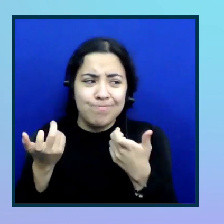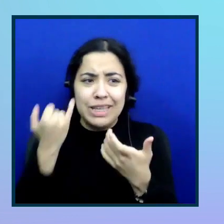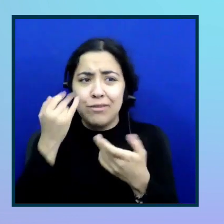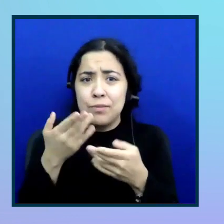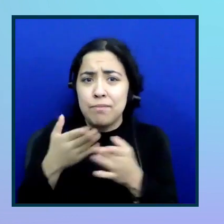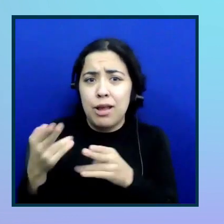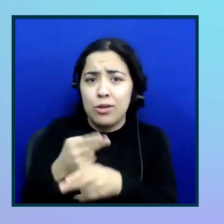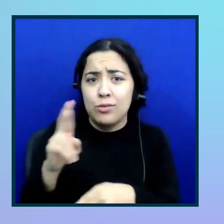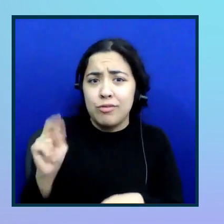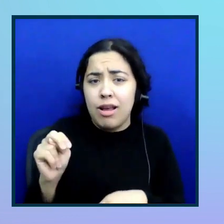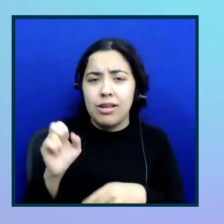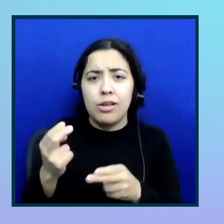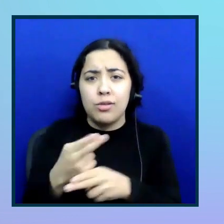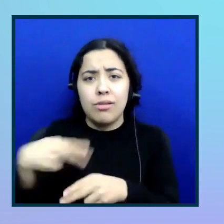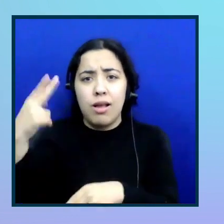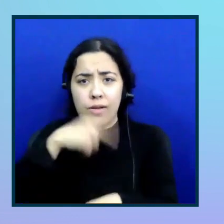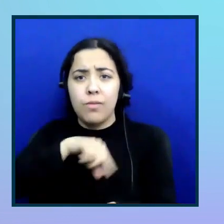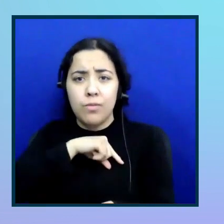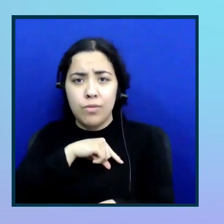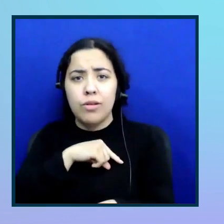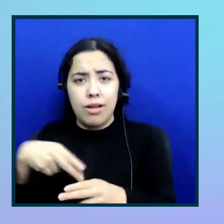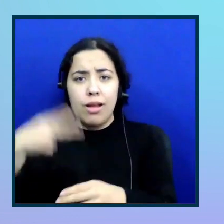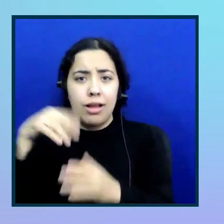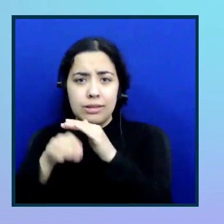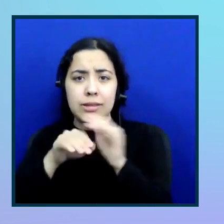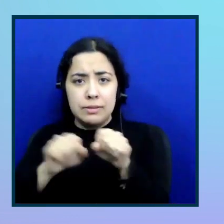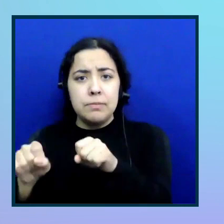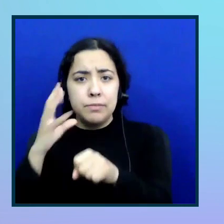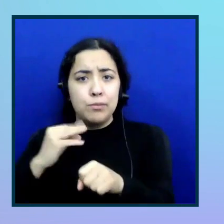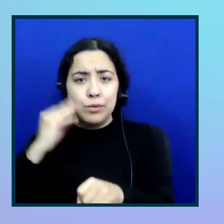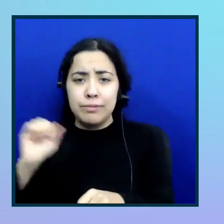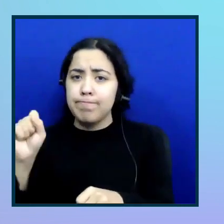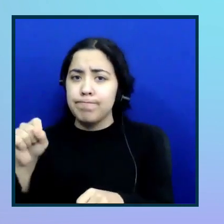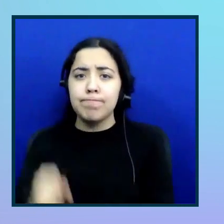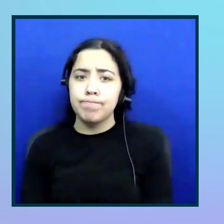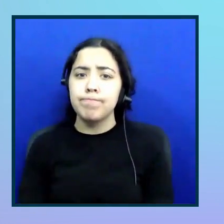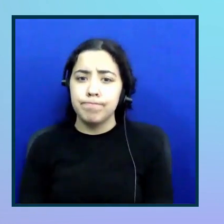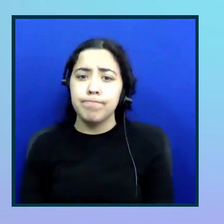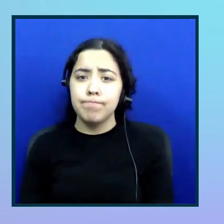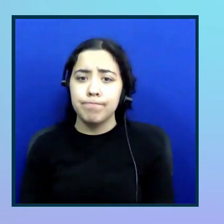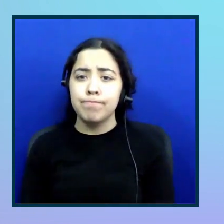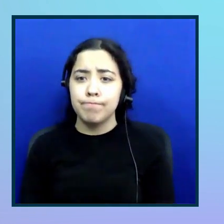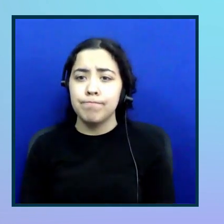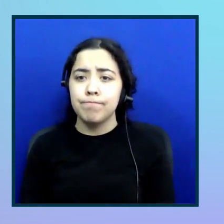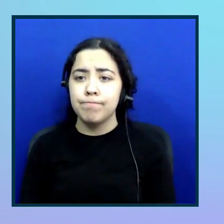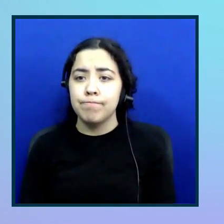you can make really high quality and highly accessible experiences by default. Definitely, okay.